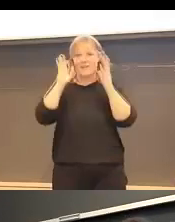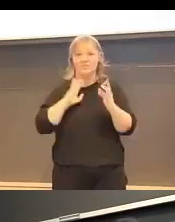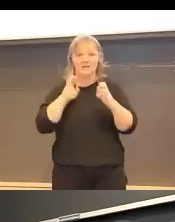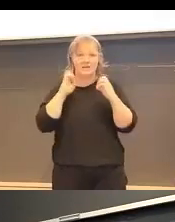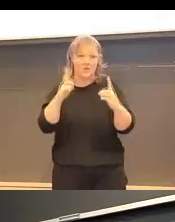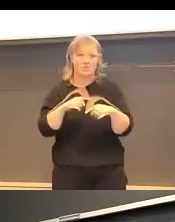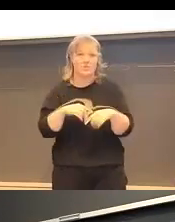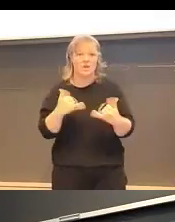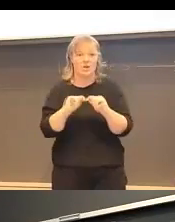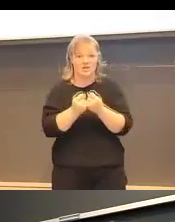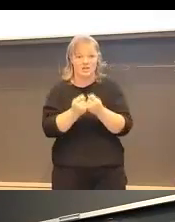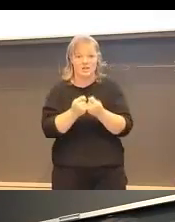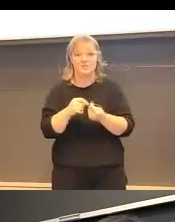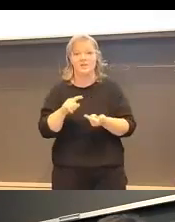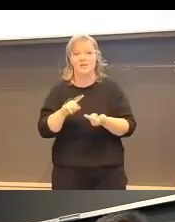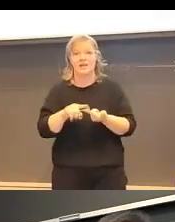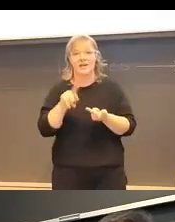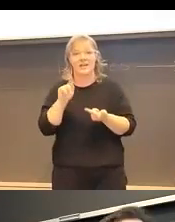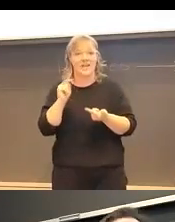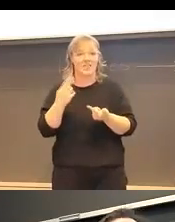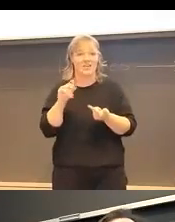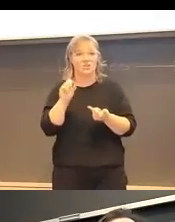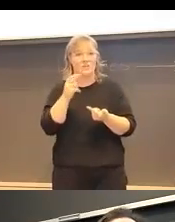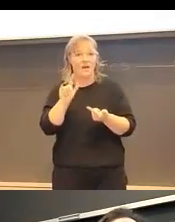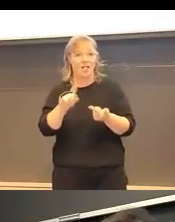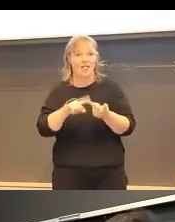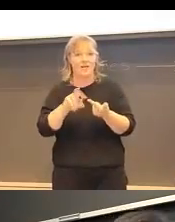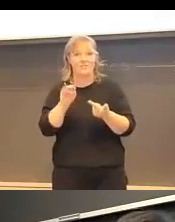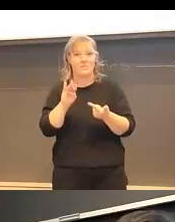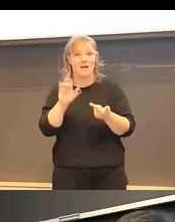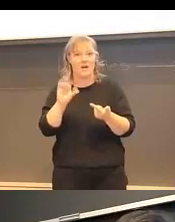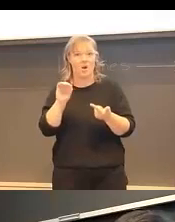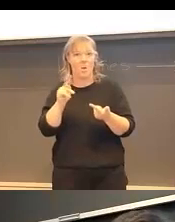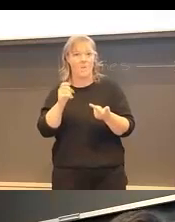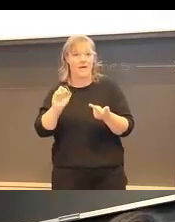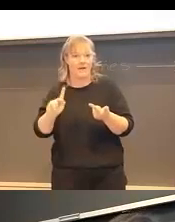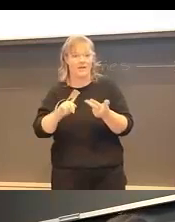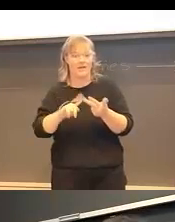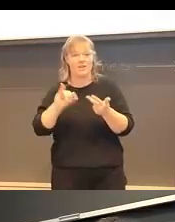includes doors Kesha Bell Rebecca copek Andrea gay Jesse Moore naria Rodriguez